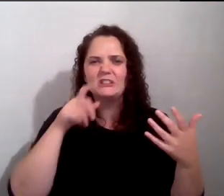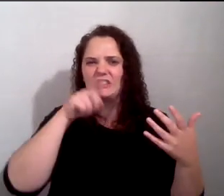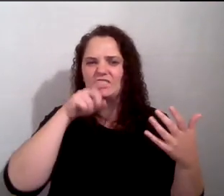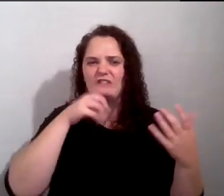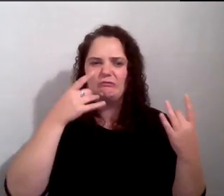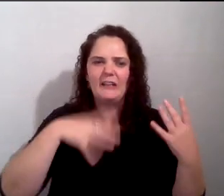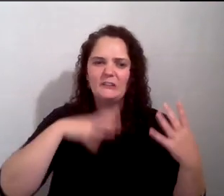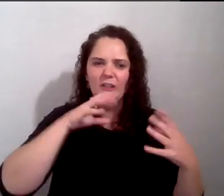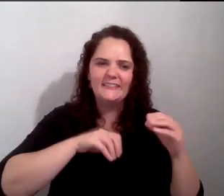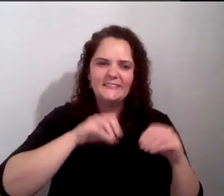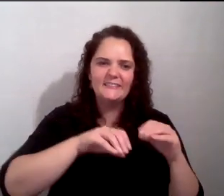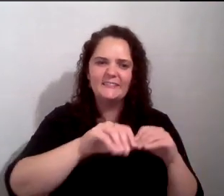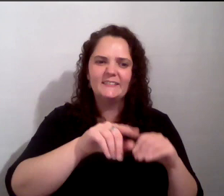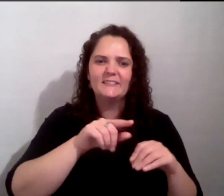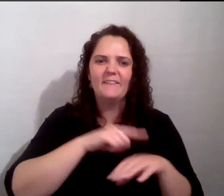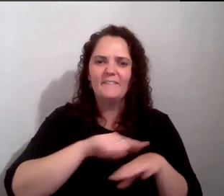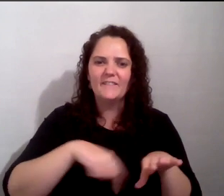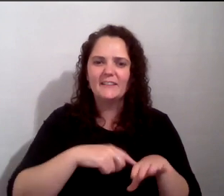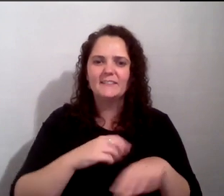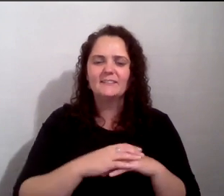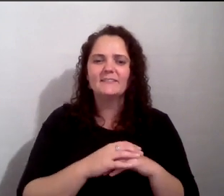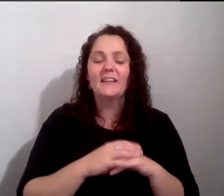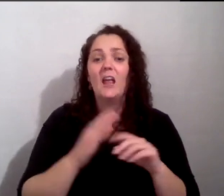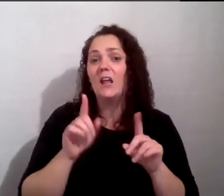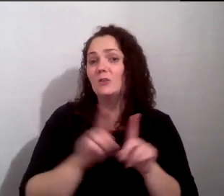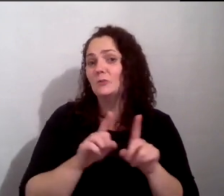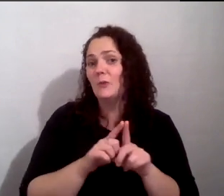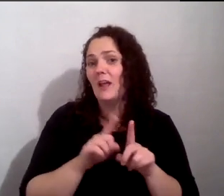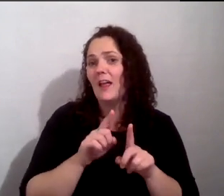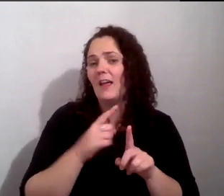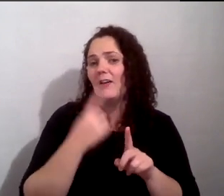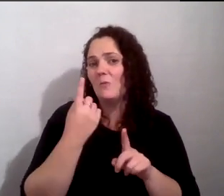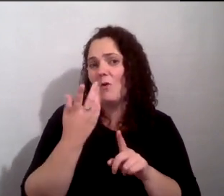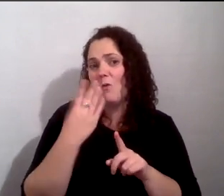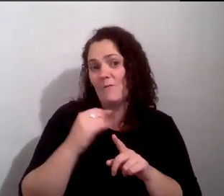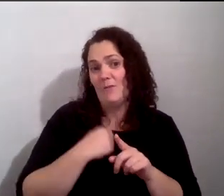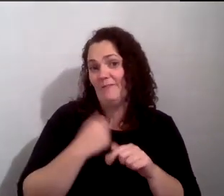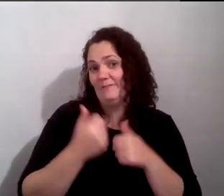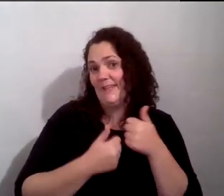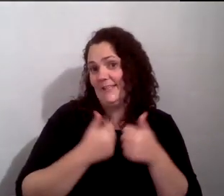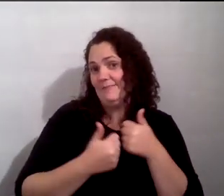and vultures waiting to eat them, all sorts of uplifting things like that.